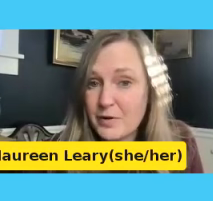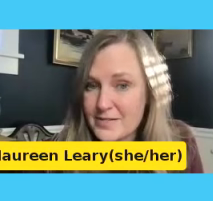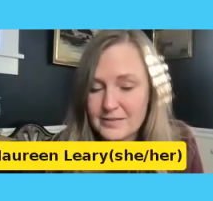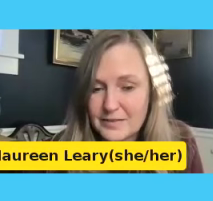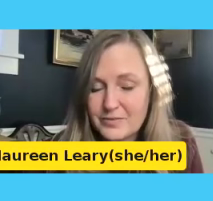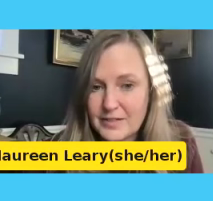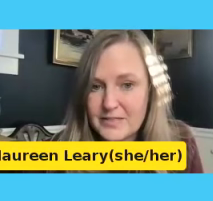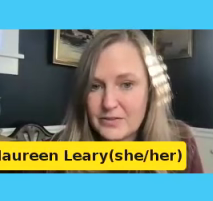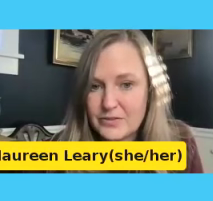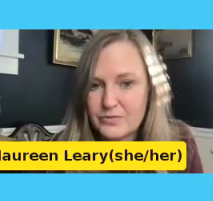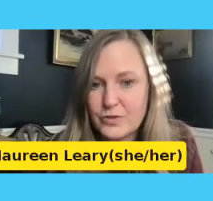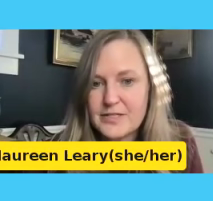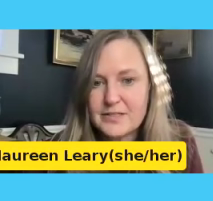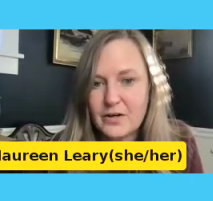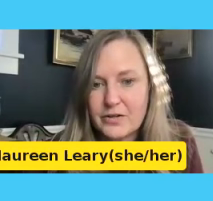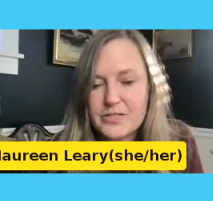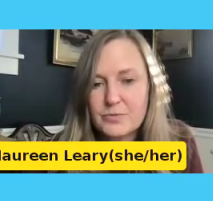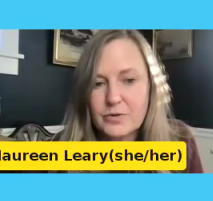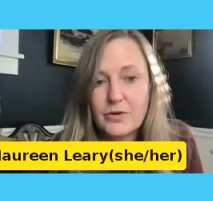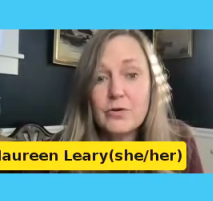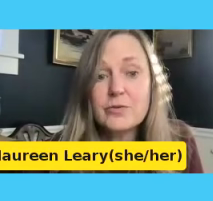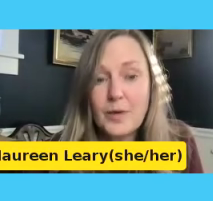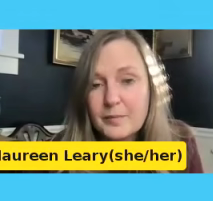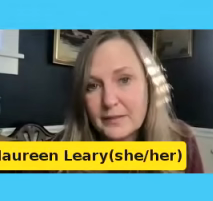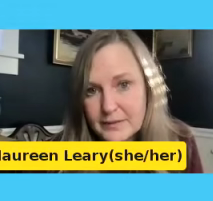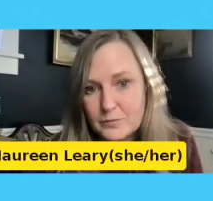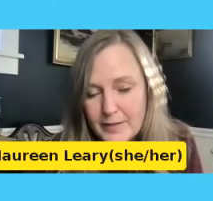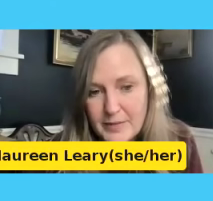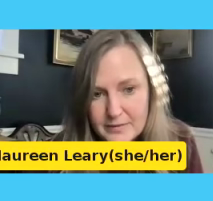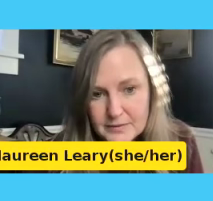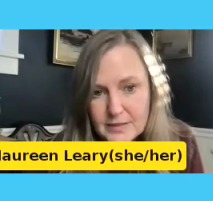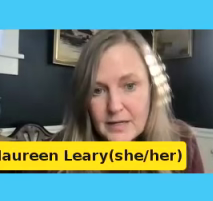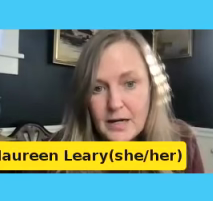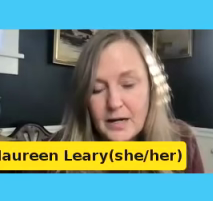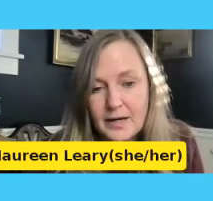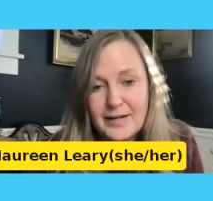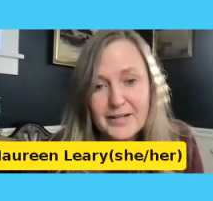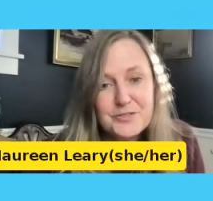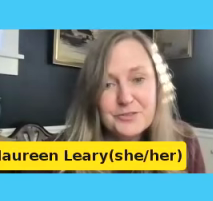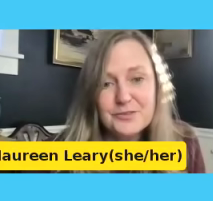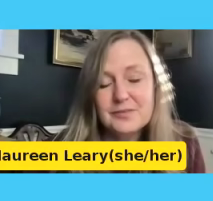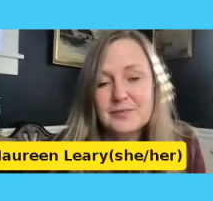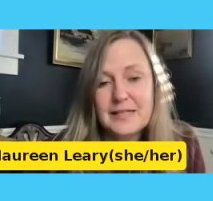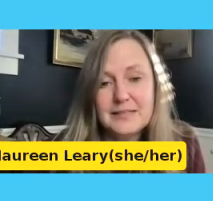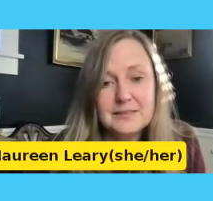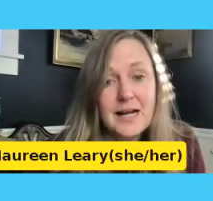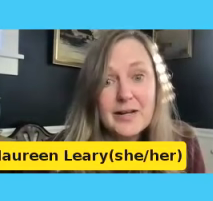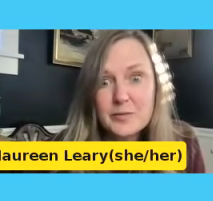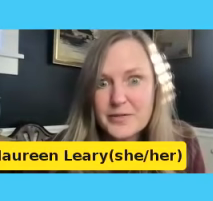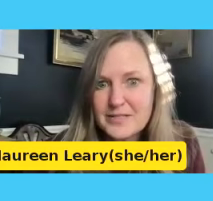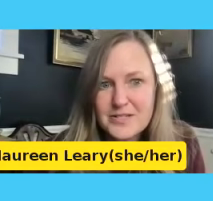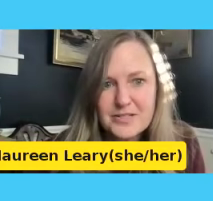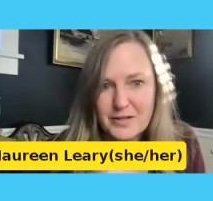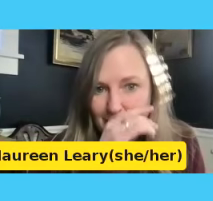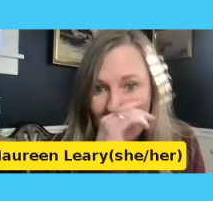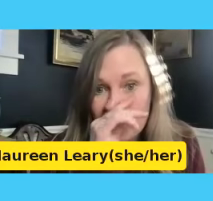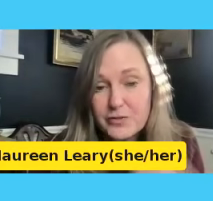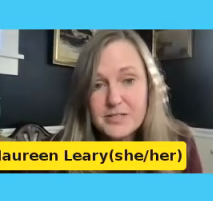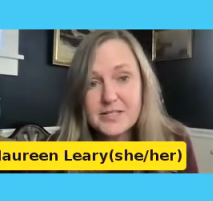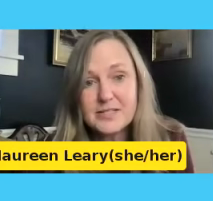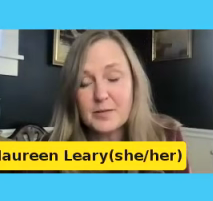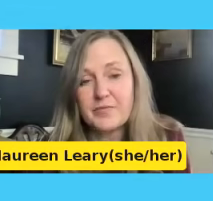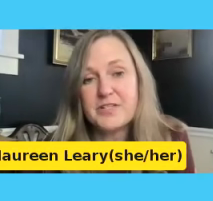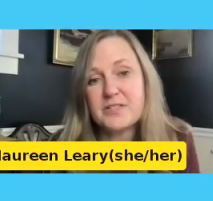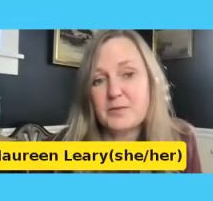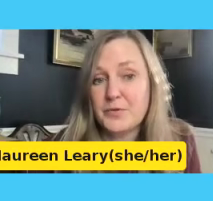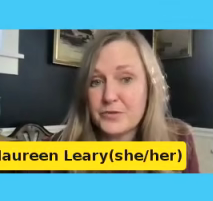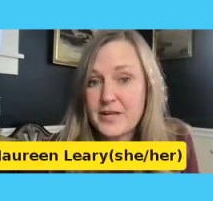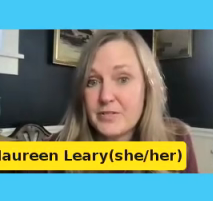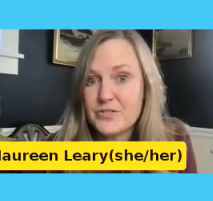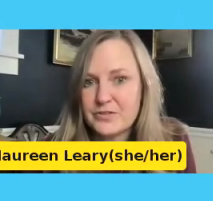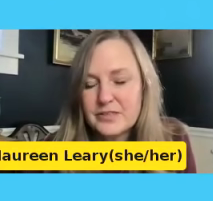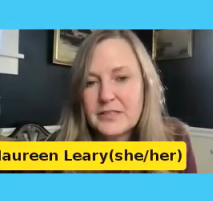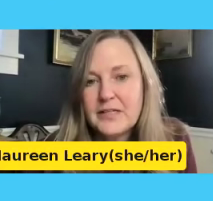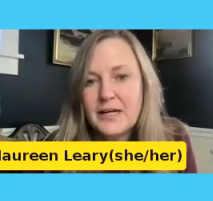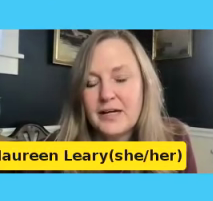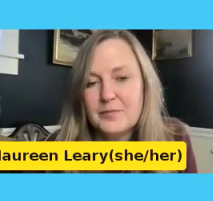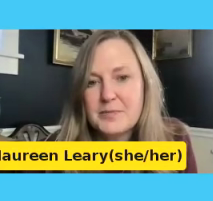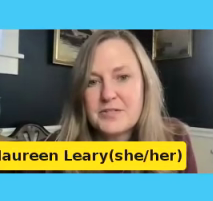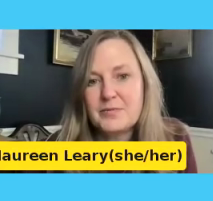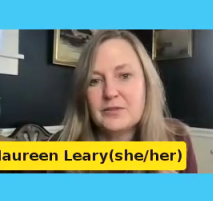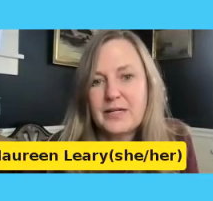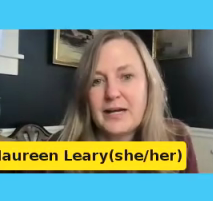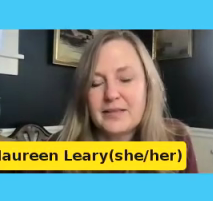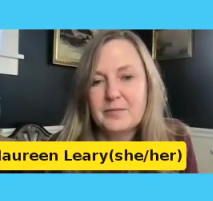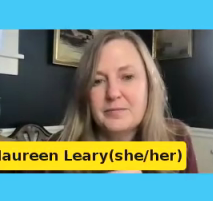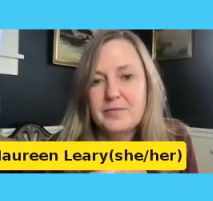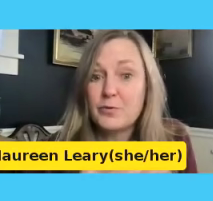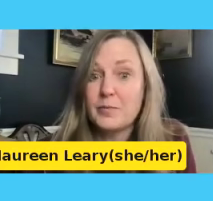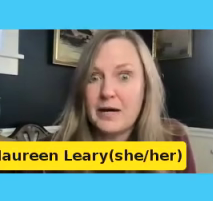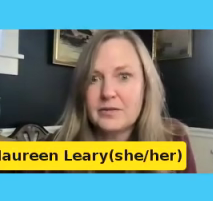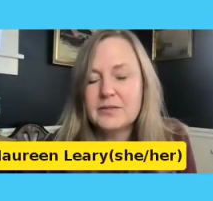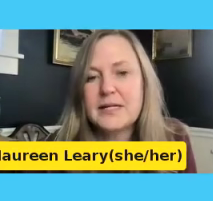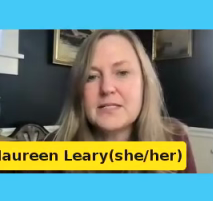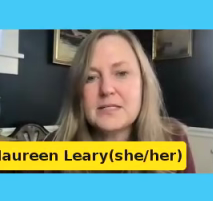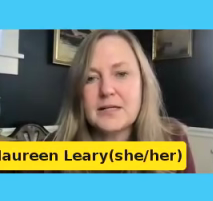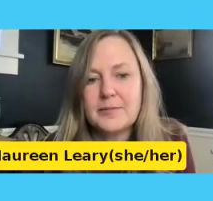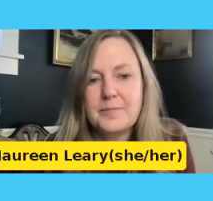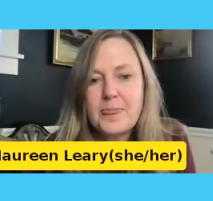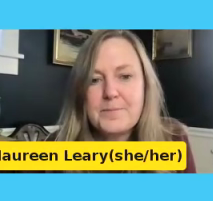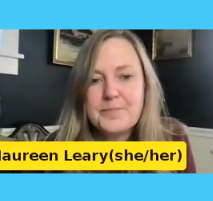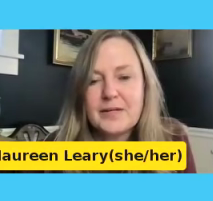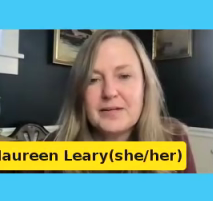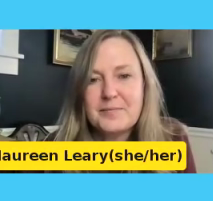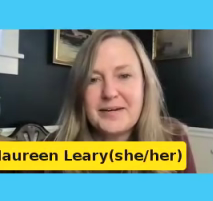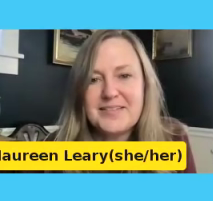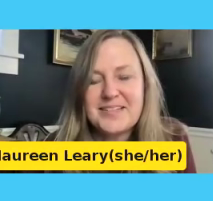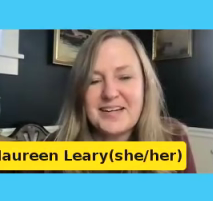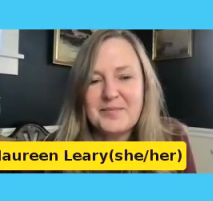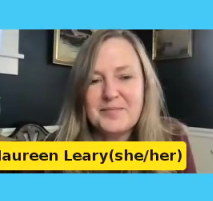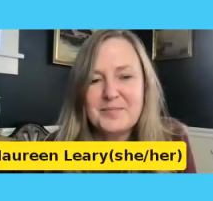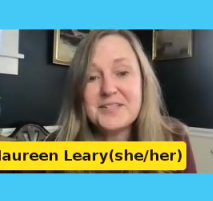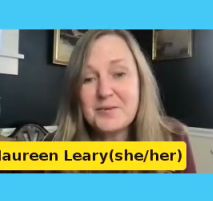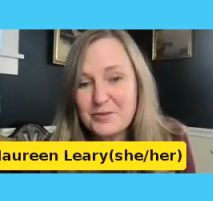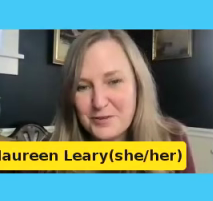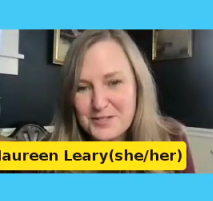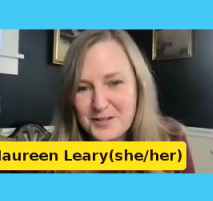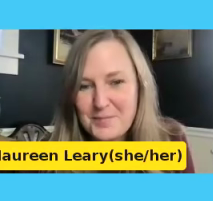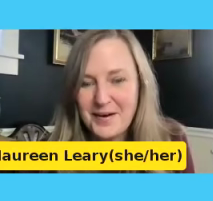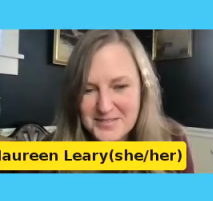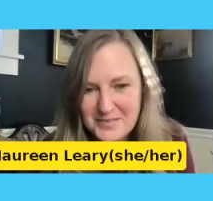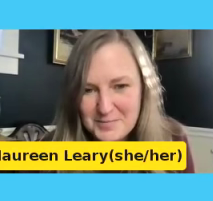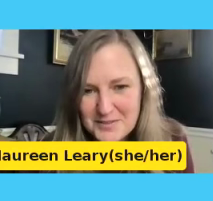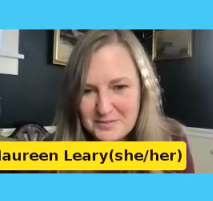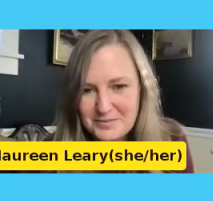specifically 3 -- 3 black and a few Latino and Asian. It's difficult to track down the numbers because of the conflation with the WPA artwork. So women and minorities had some representation in the artists who created this large body of work. But